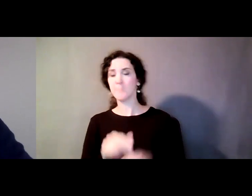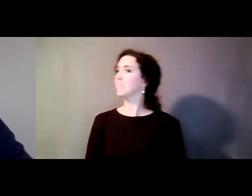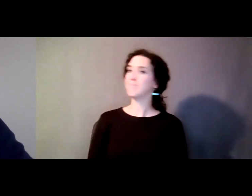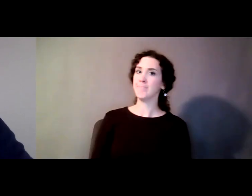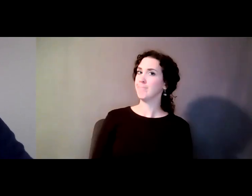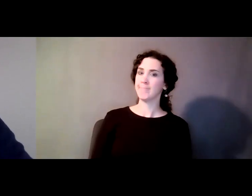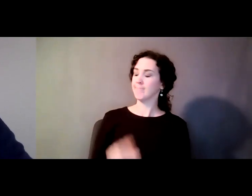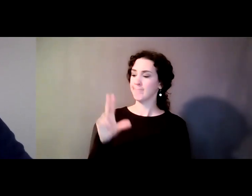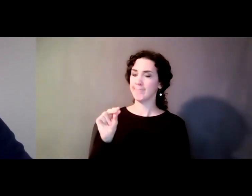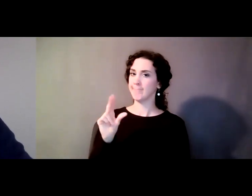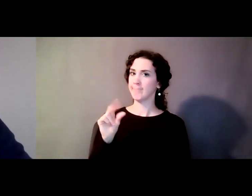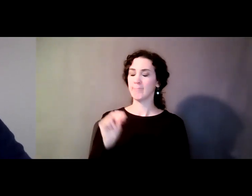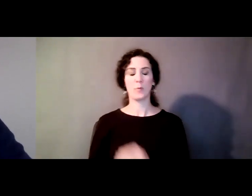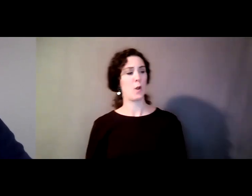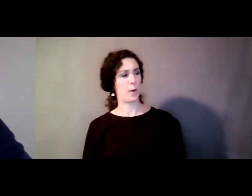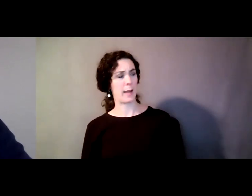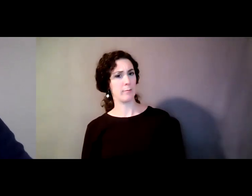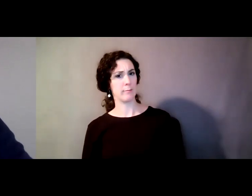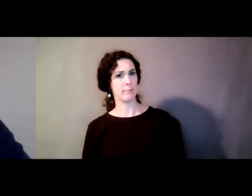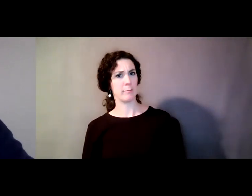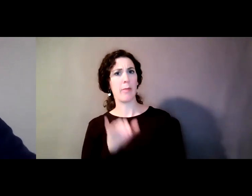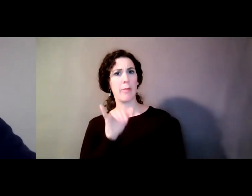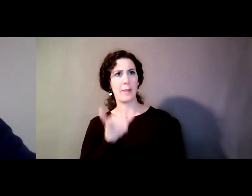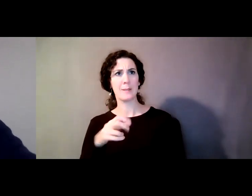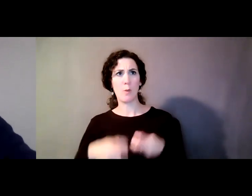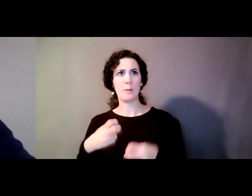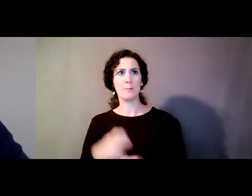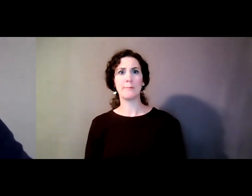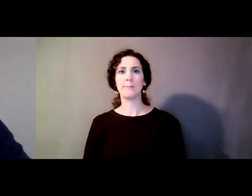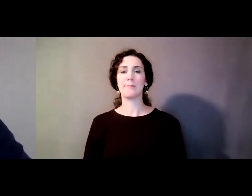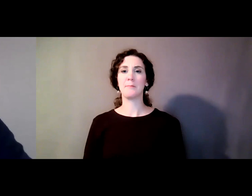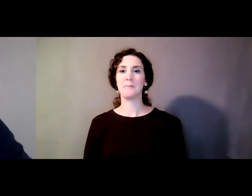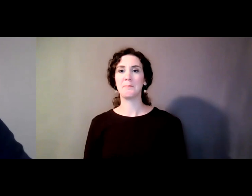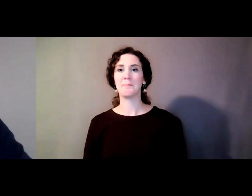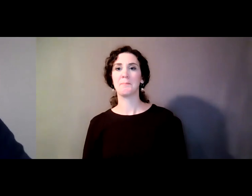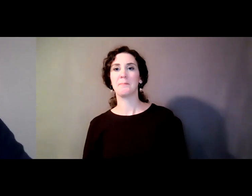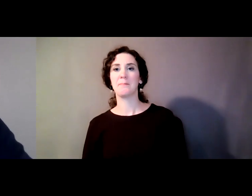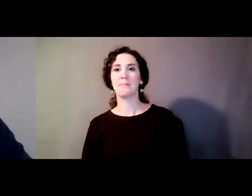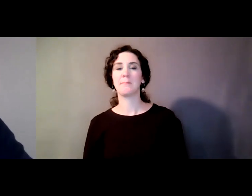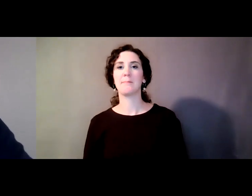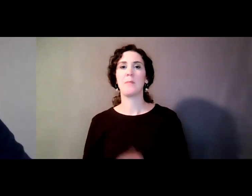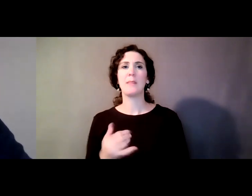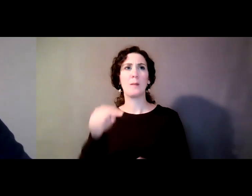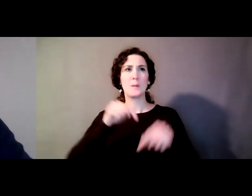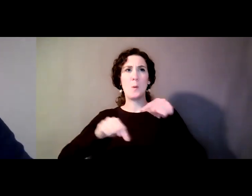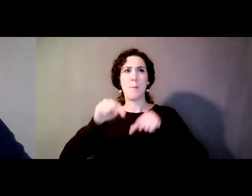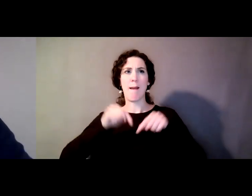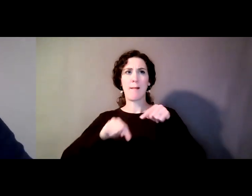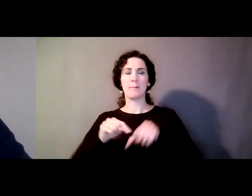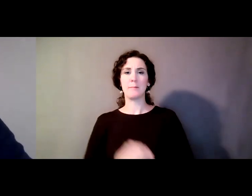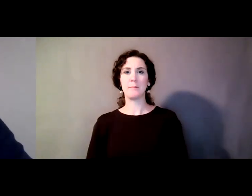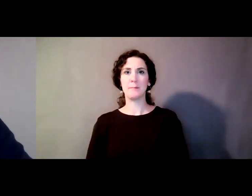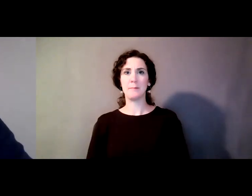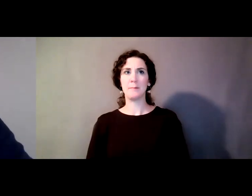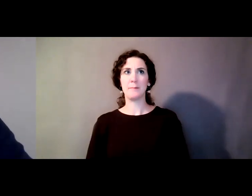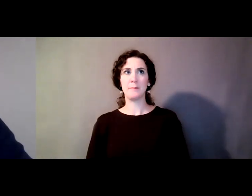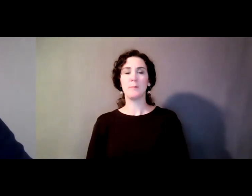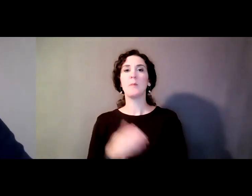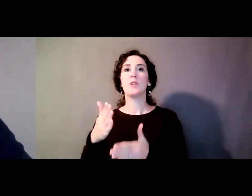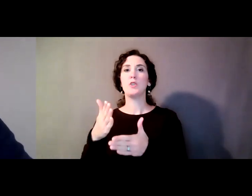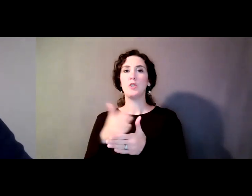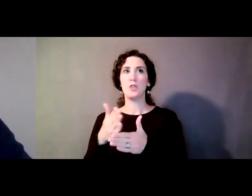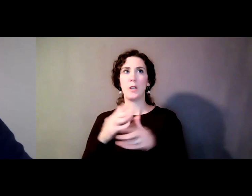Okay, then that's a problem. Let's go back to this. Share screen.